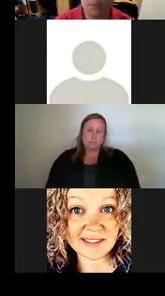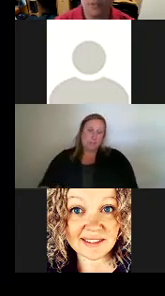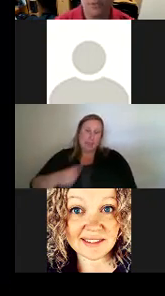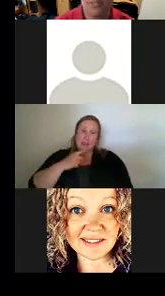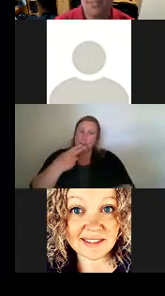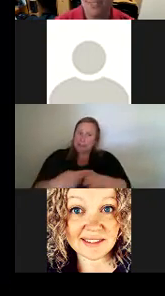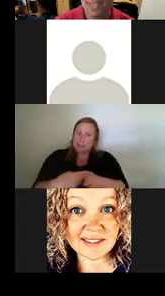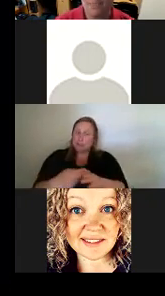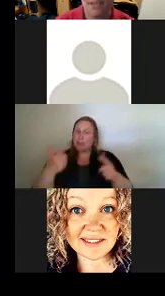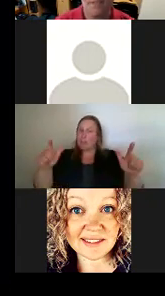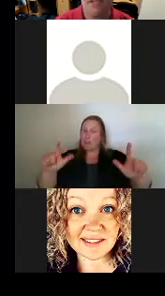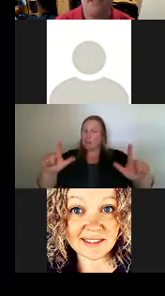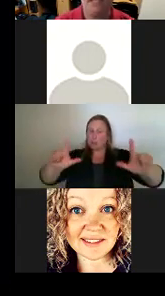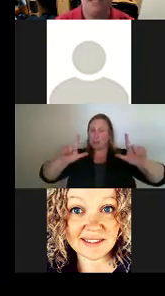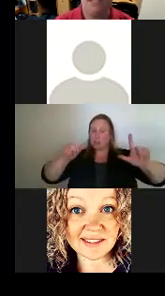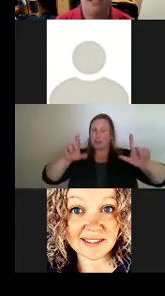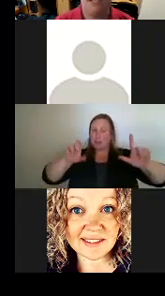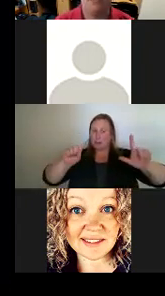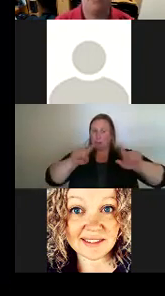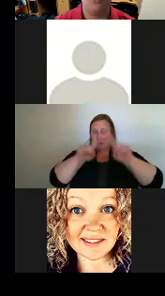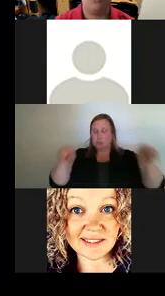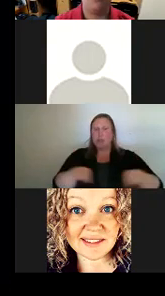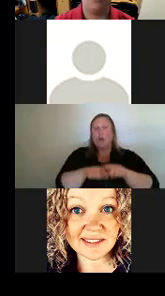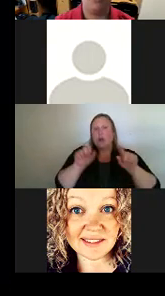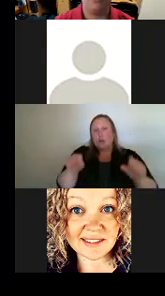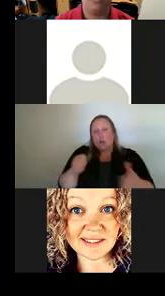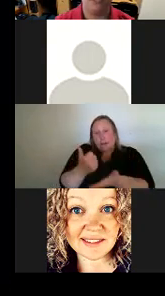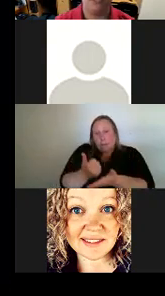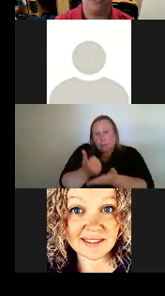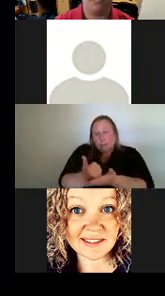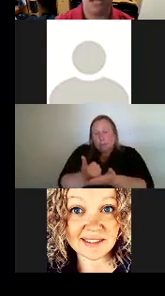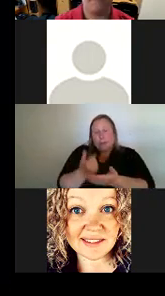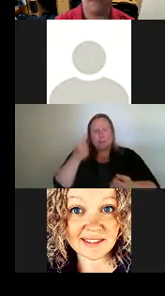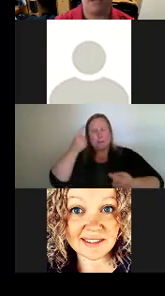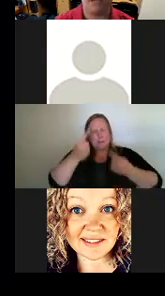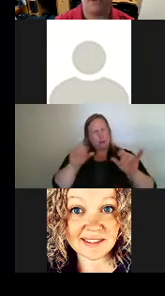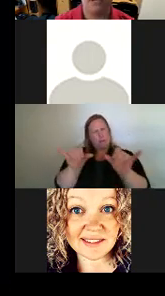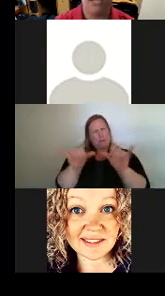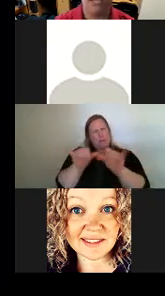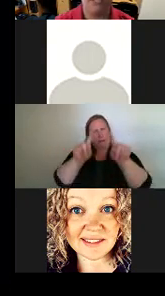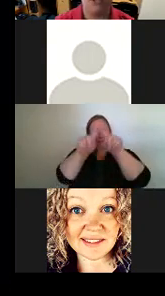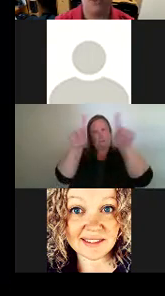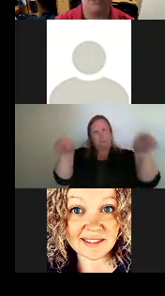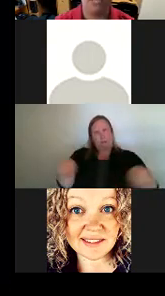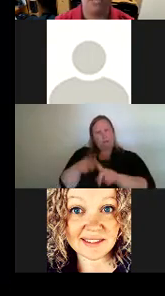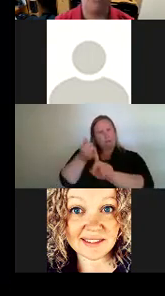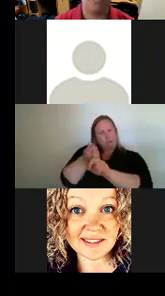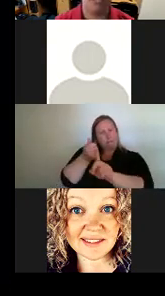KEEP THAT IN MIND THAT YOU DO WANT TOO REALLY CONSIDER THE SIZE OF THE MONITOR AND ENSURE THAT YOU ARE NOT GETTING